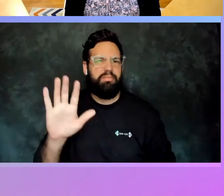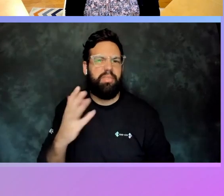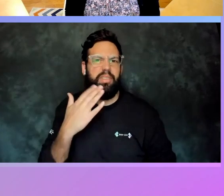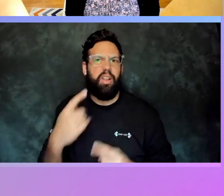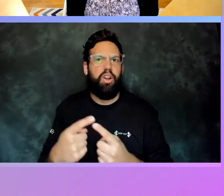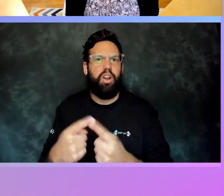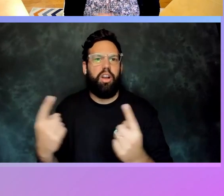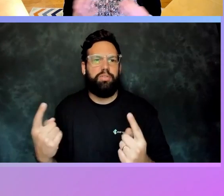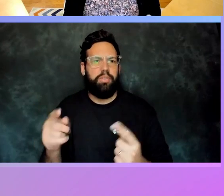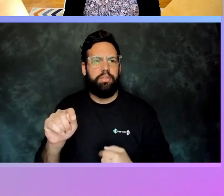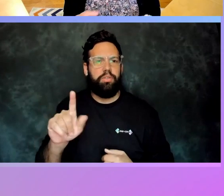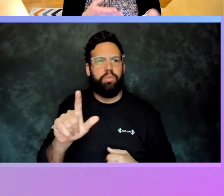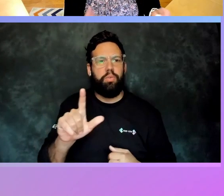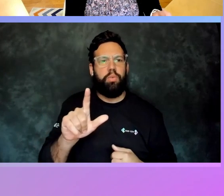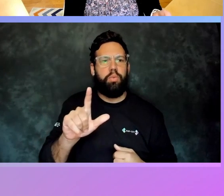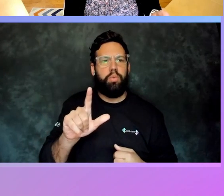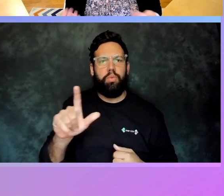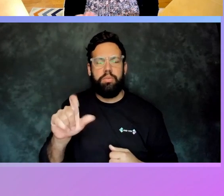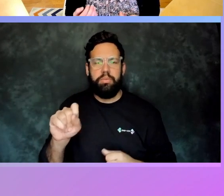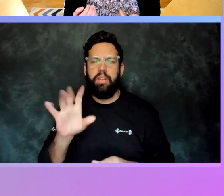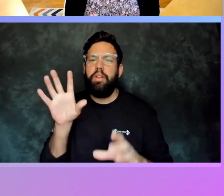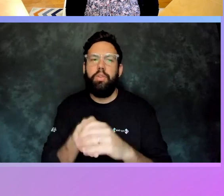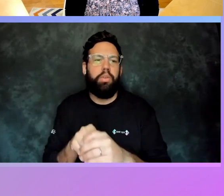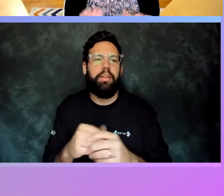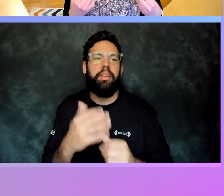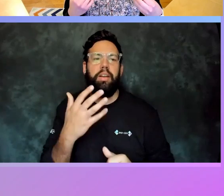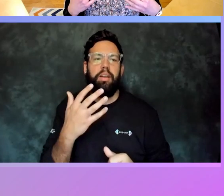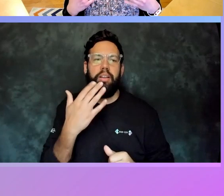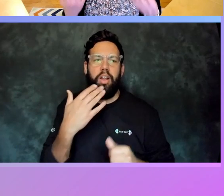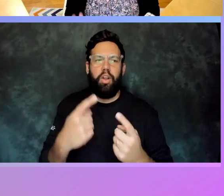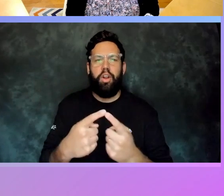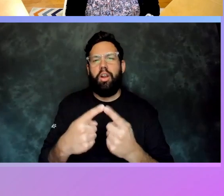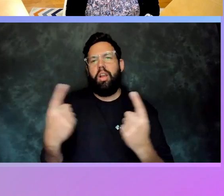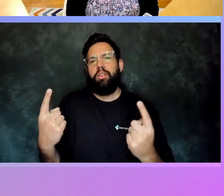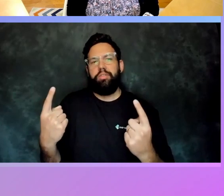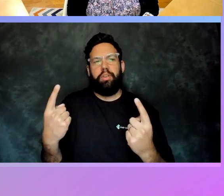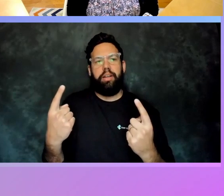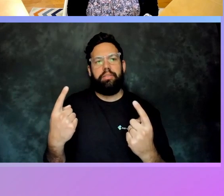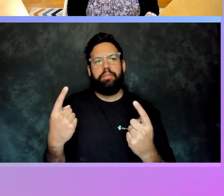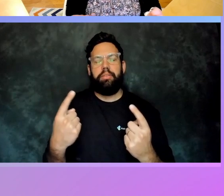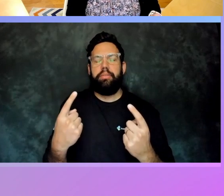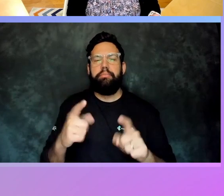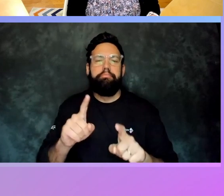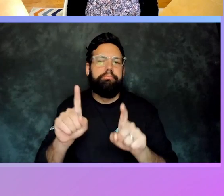to gather your data, select your set of essential annotations that are more focused on your specific user needs.